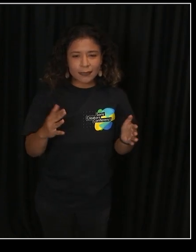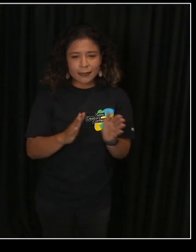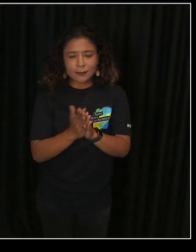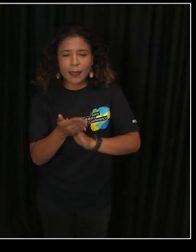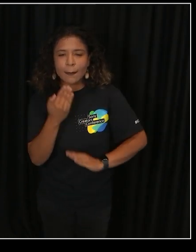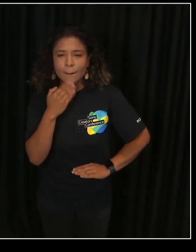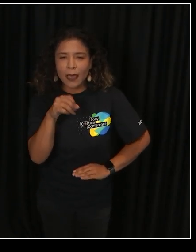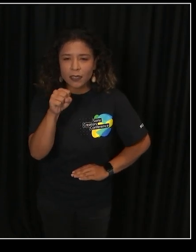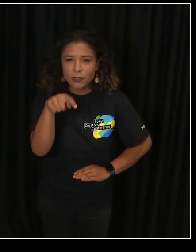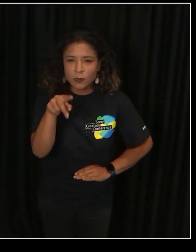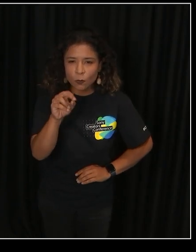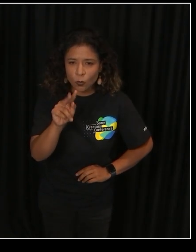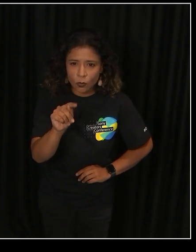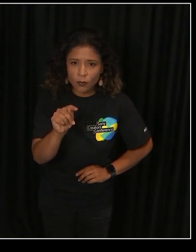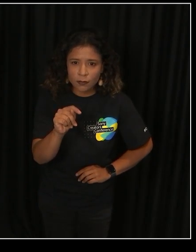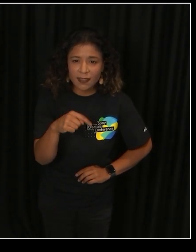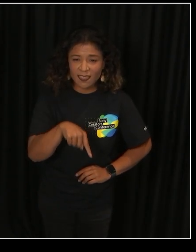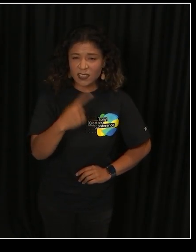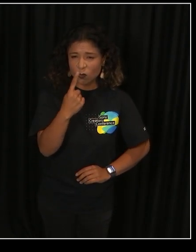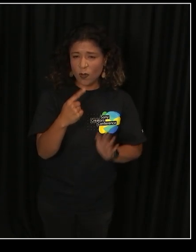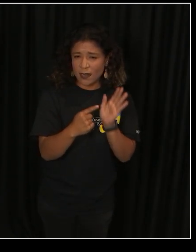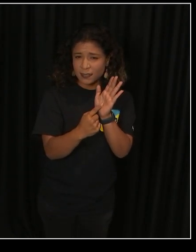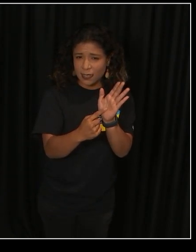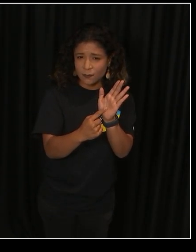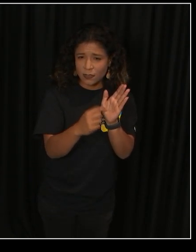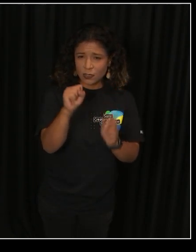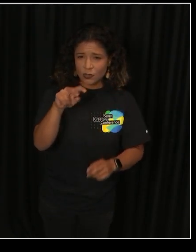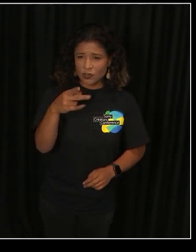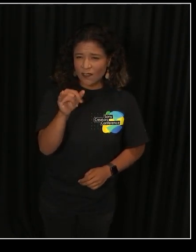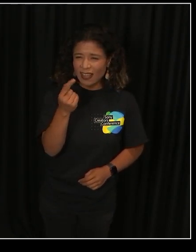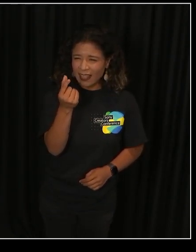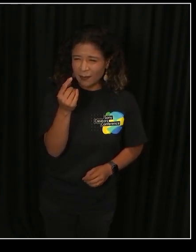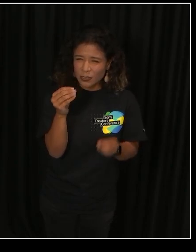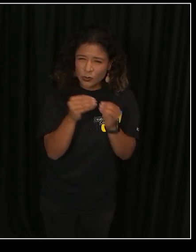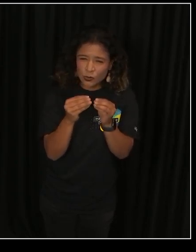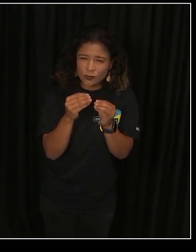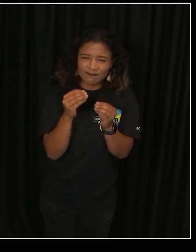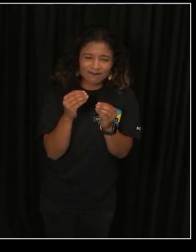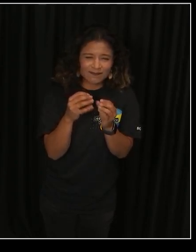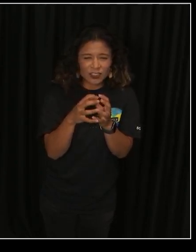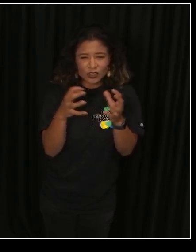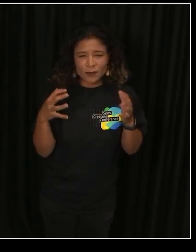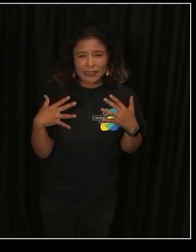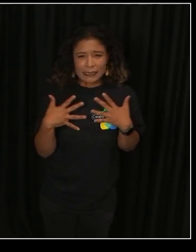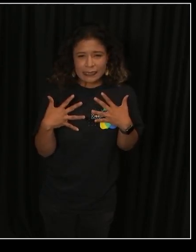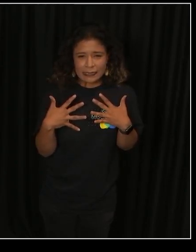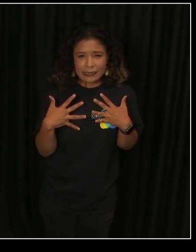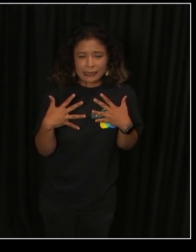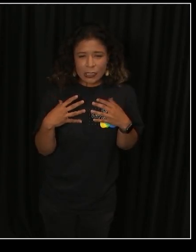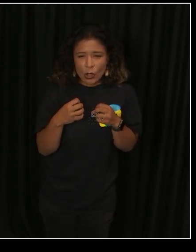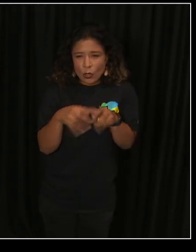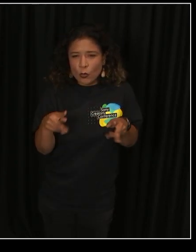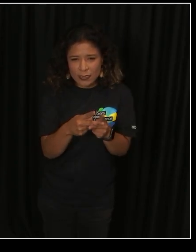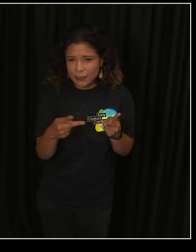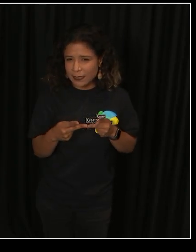This is an example where Sophy is just a little too timid and gives away a position it didn't have to.